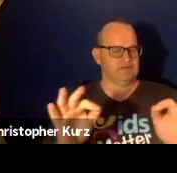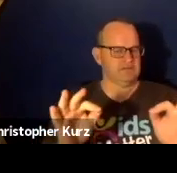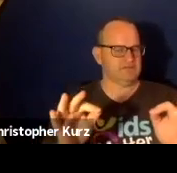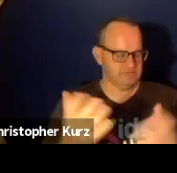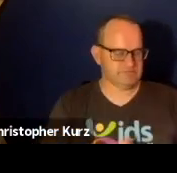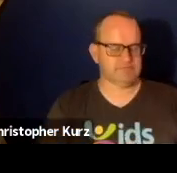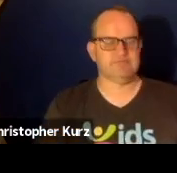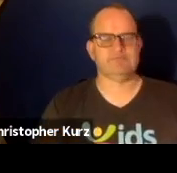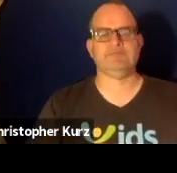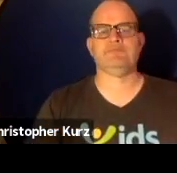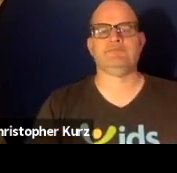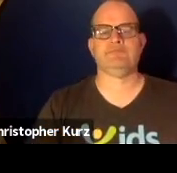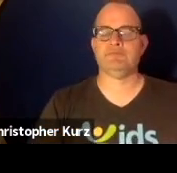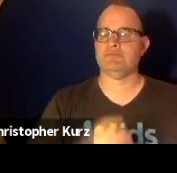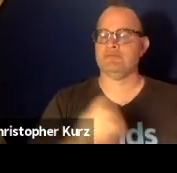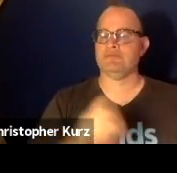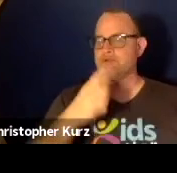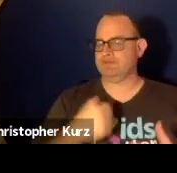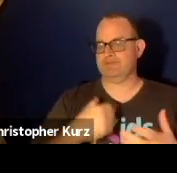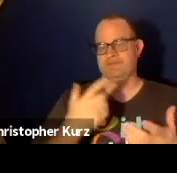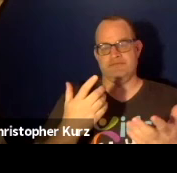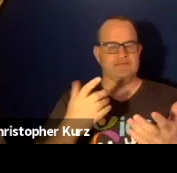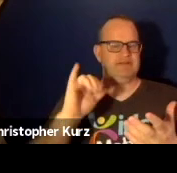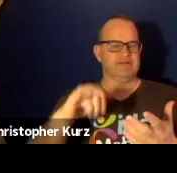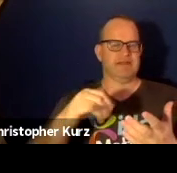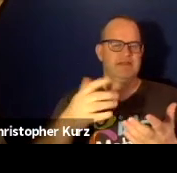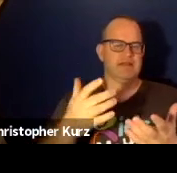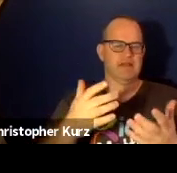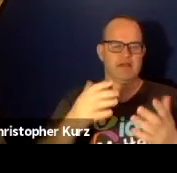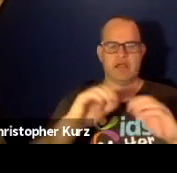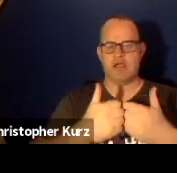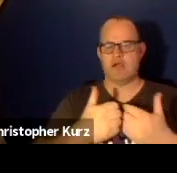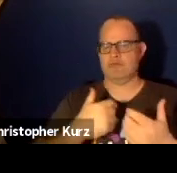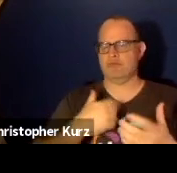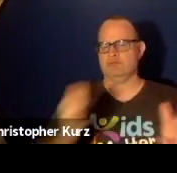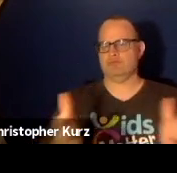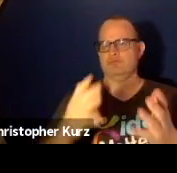United States, or contact languages.